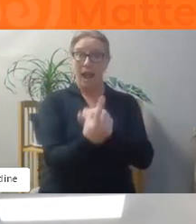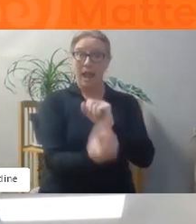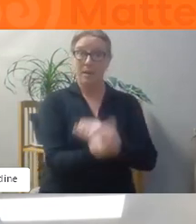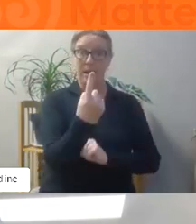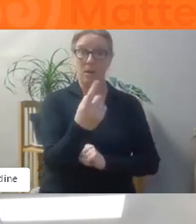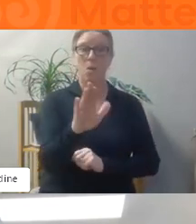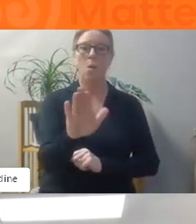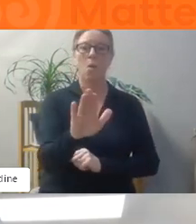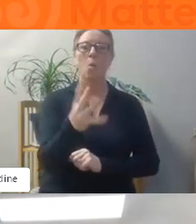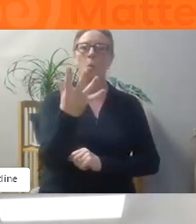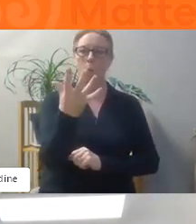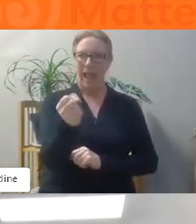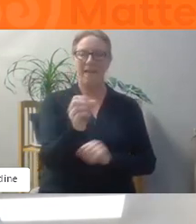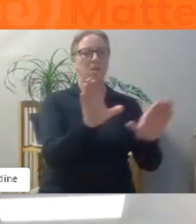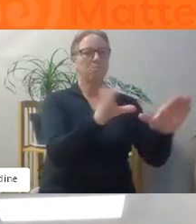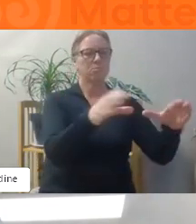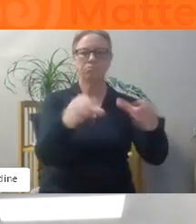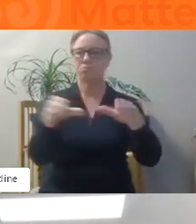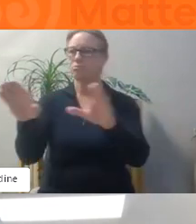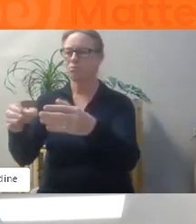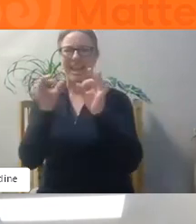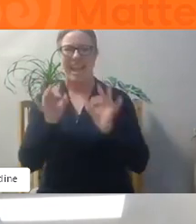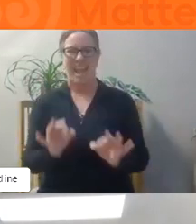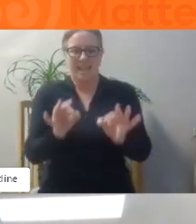pockets of excellent practice but we were not able to share it due